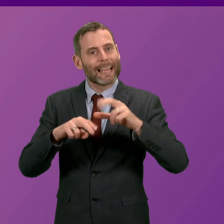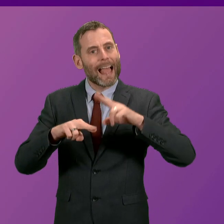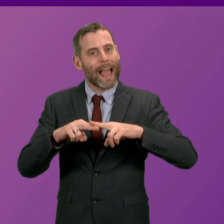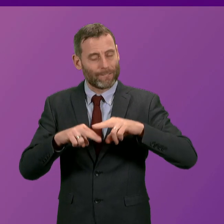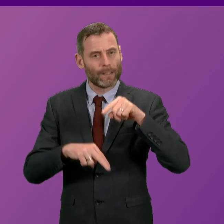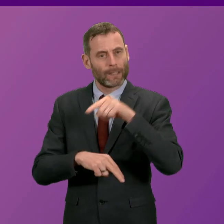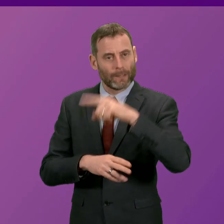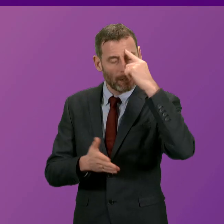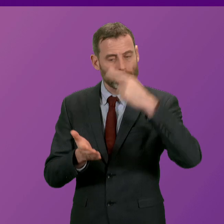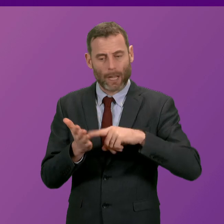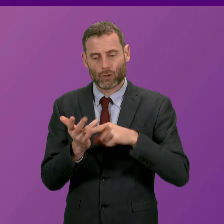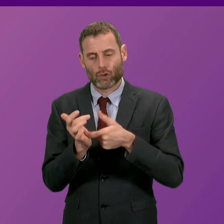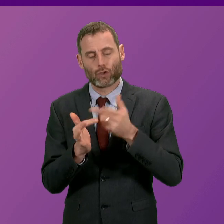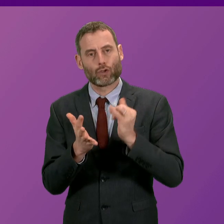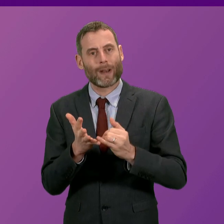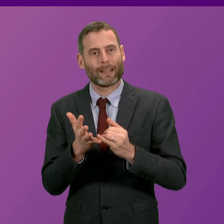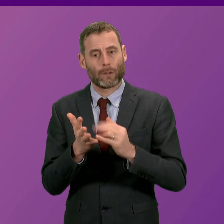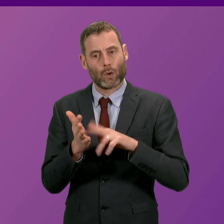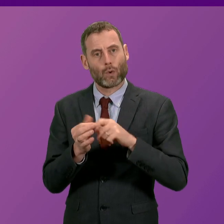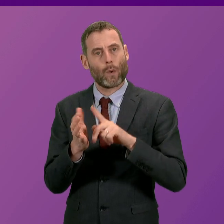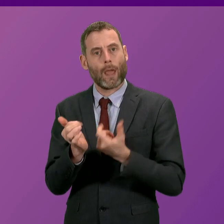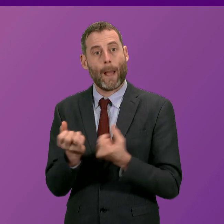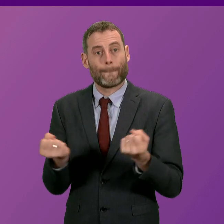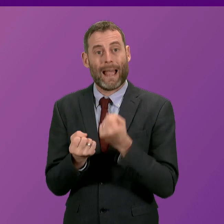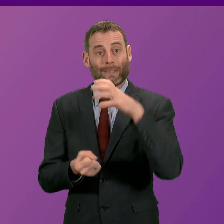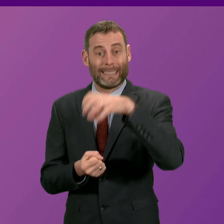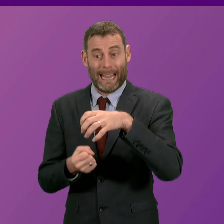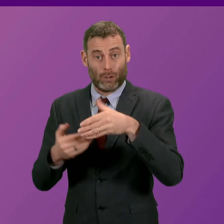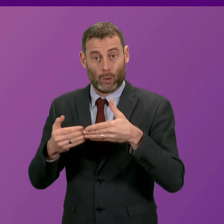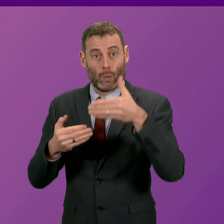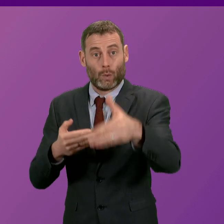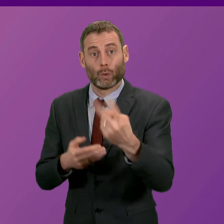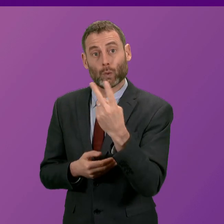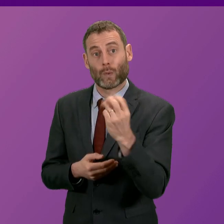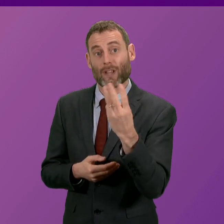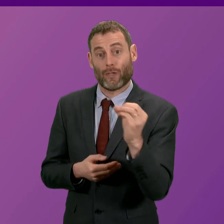life of Torness nuclear power station until 2030, which will secure hundreds of jobs,